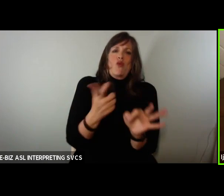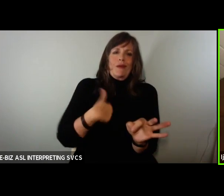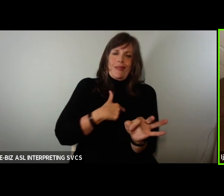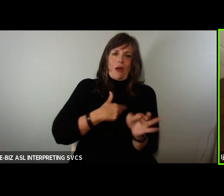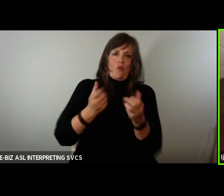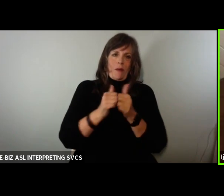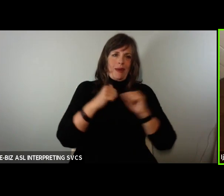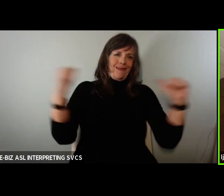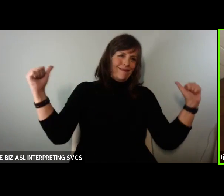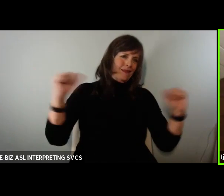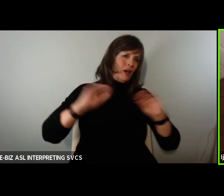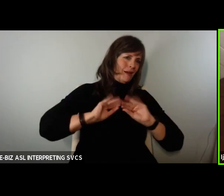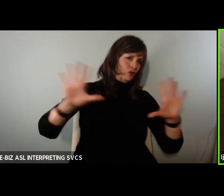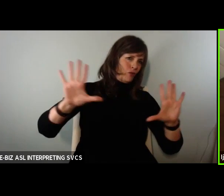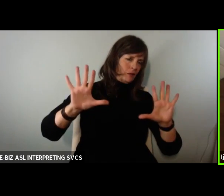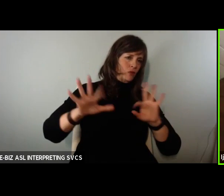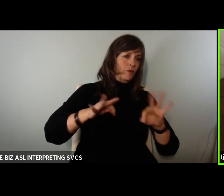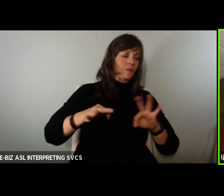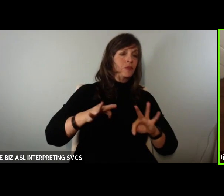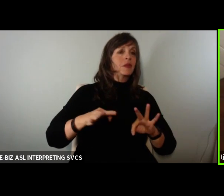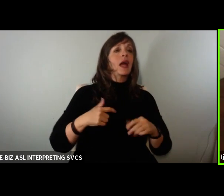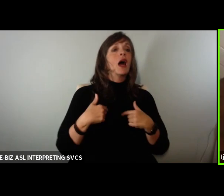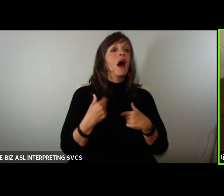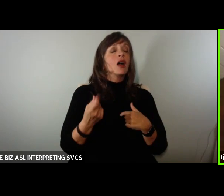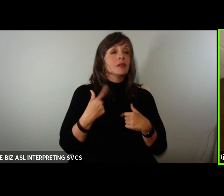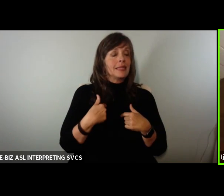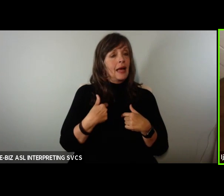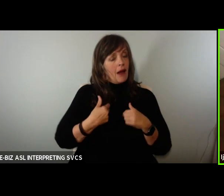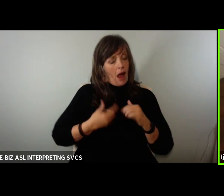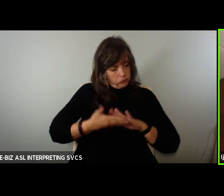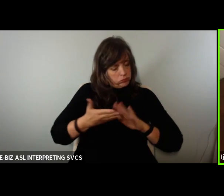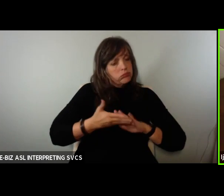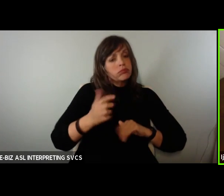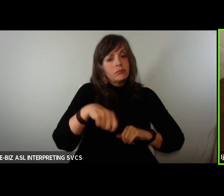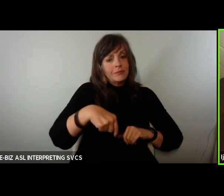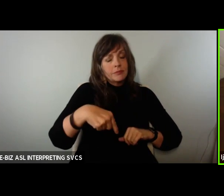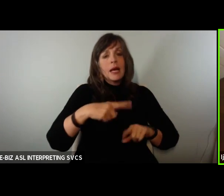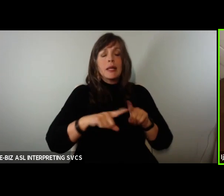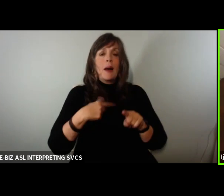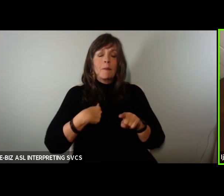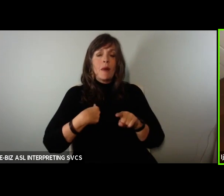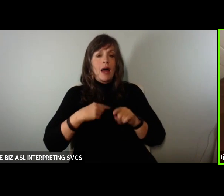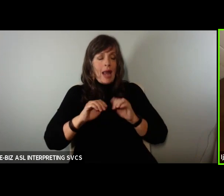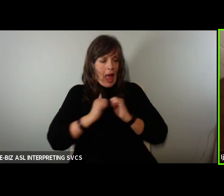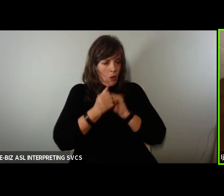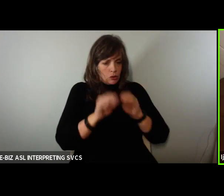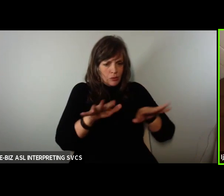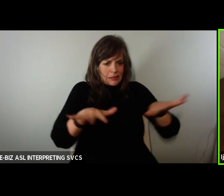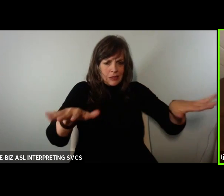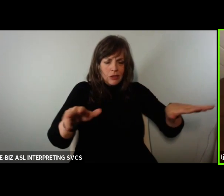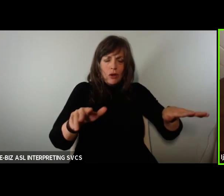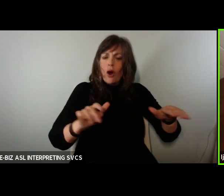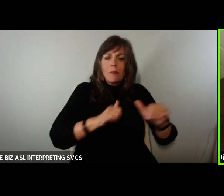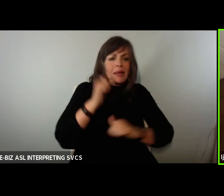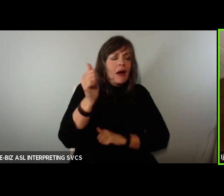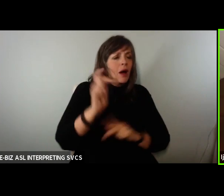the reach of this project is far beyond people I know and the funding grows and grows and grows, and the partnerships grow.